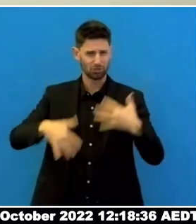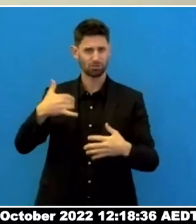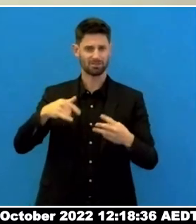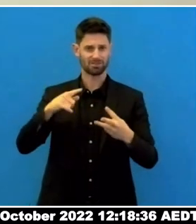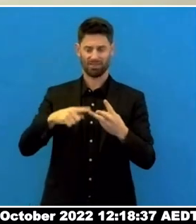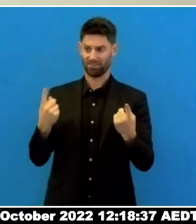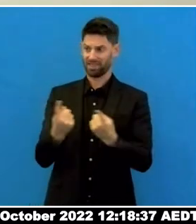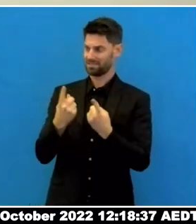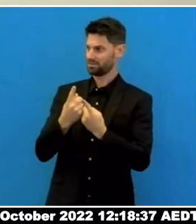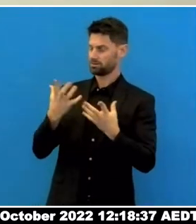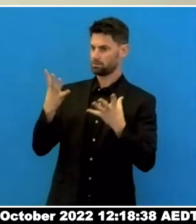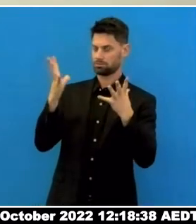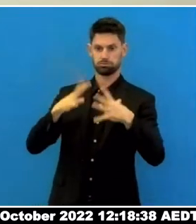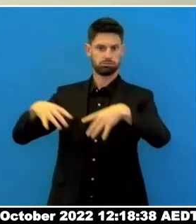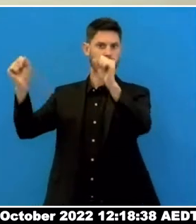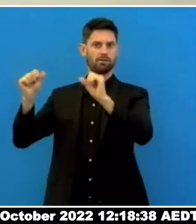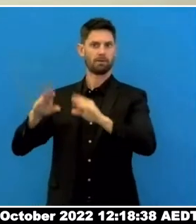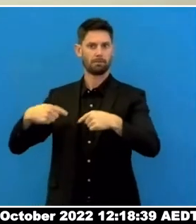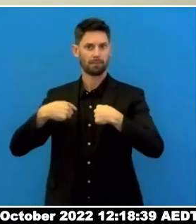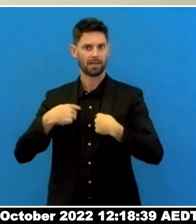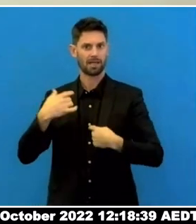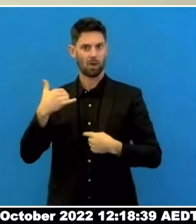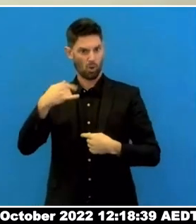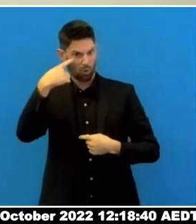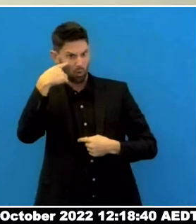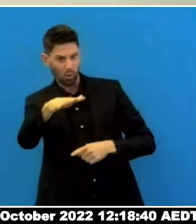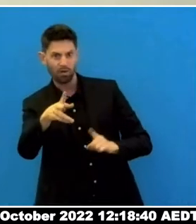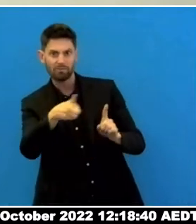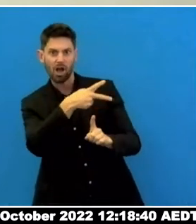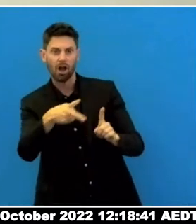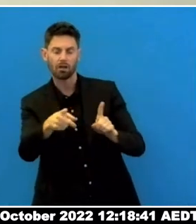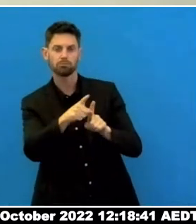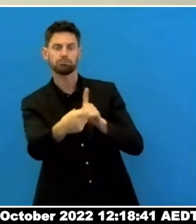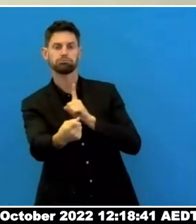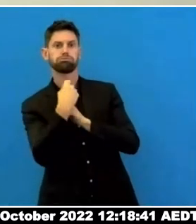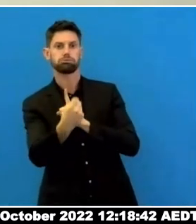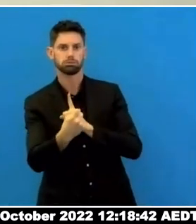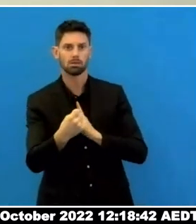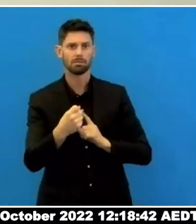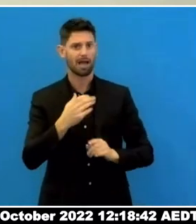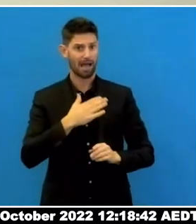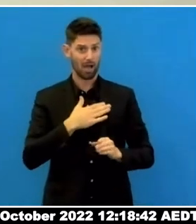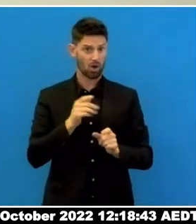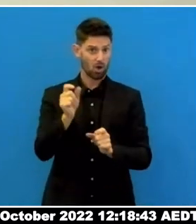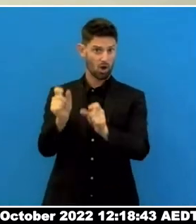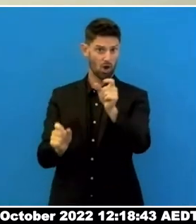or witnessing such events. So so in terms of our client cohort and the community to have this background,